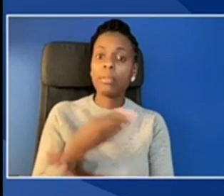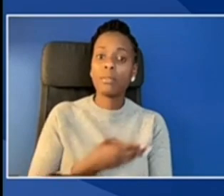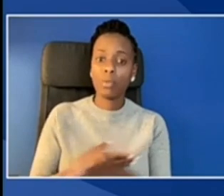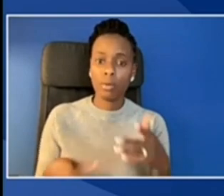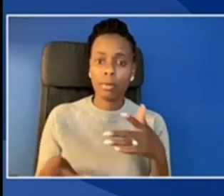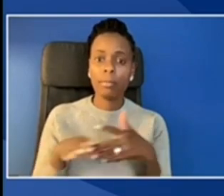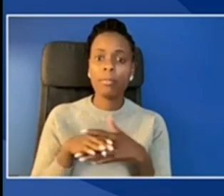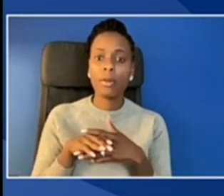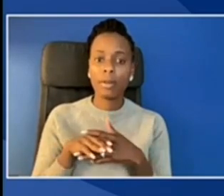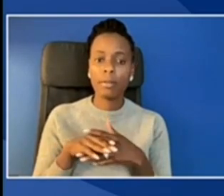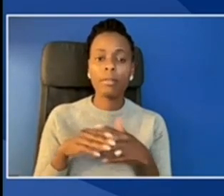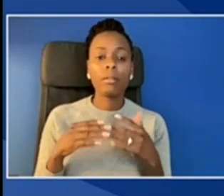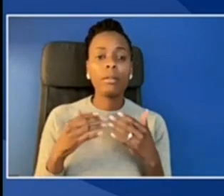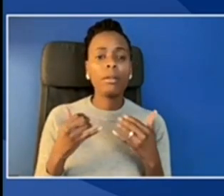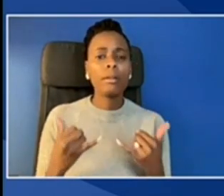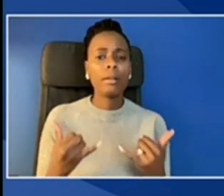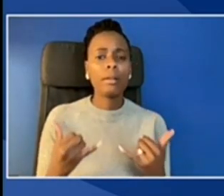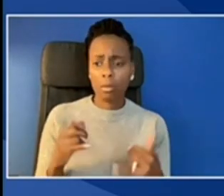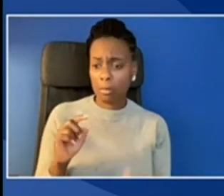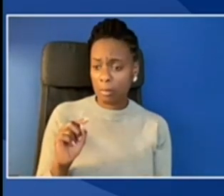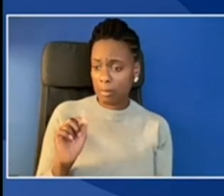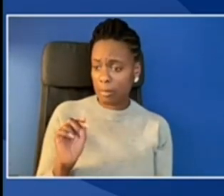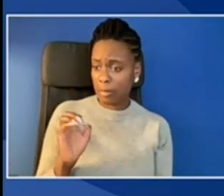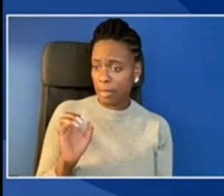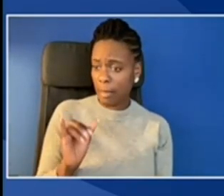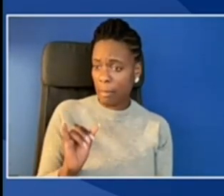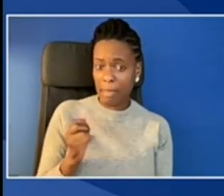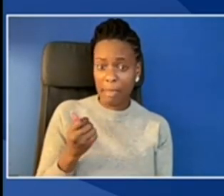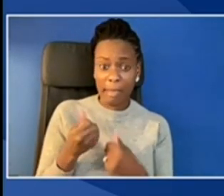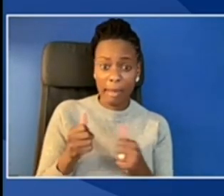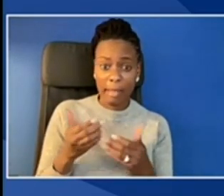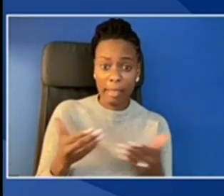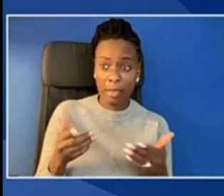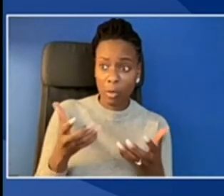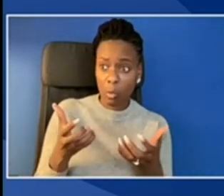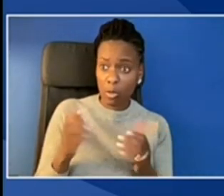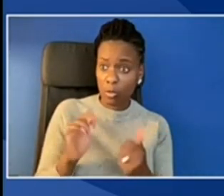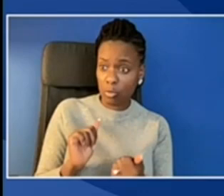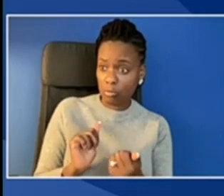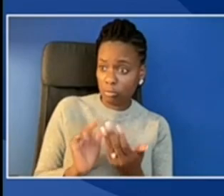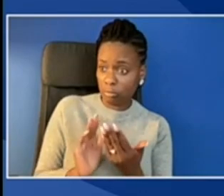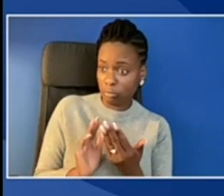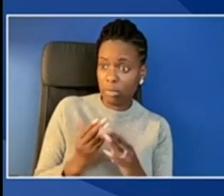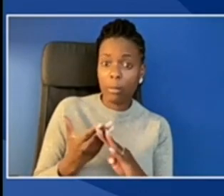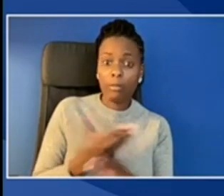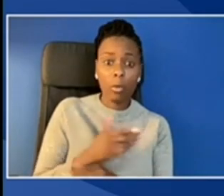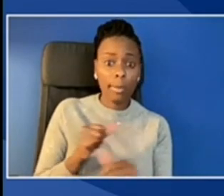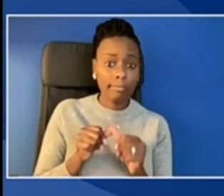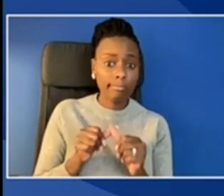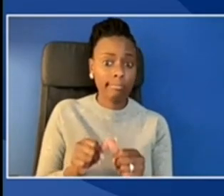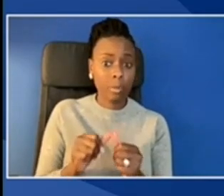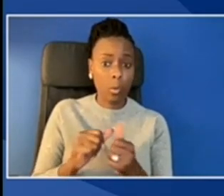Real quick, Tamy, anything that the Department wanted to address before we move forward with the discussion?